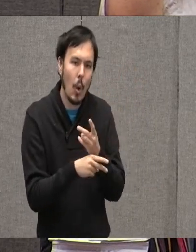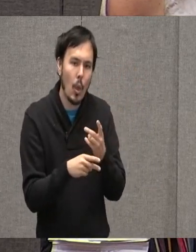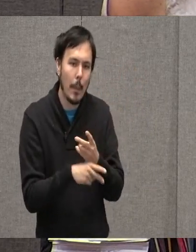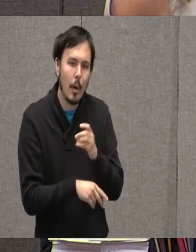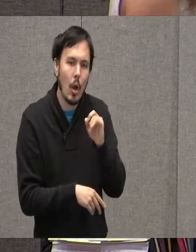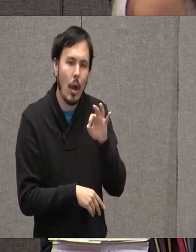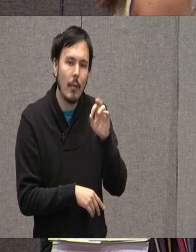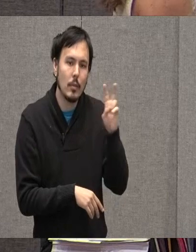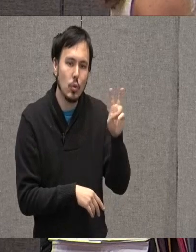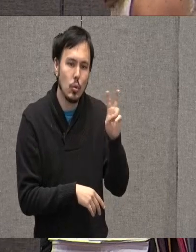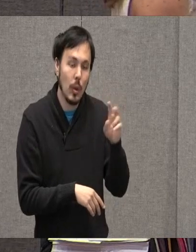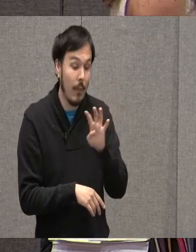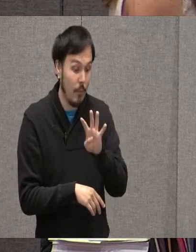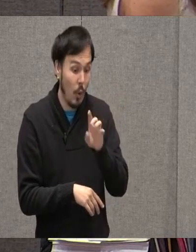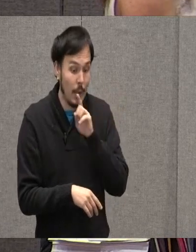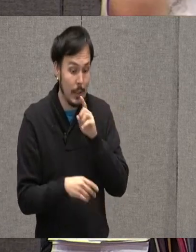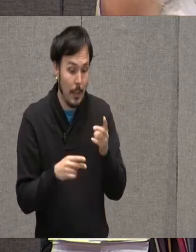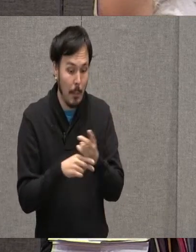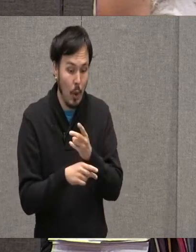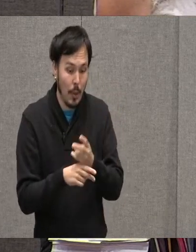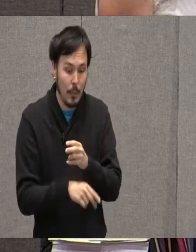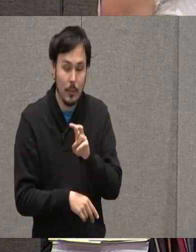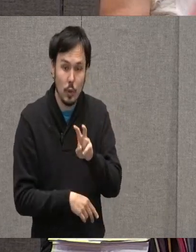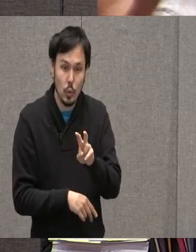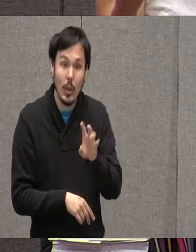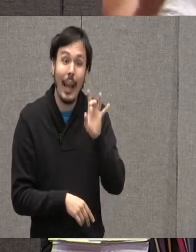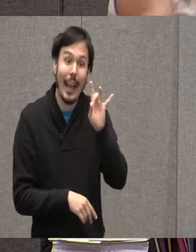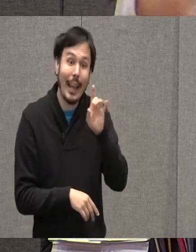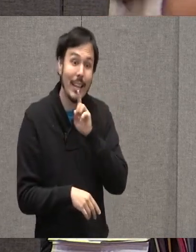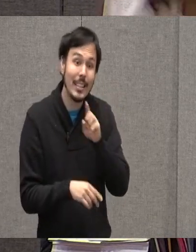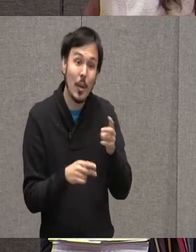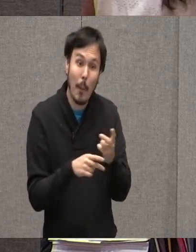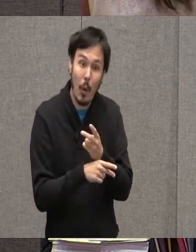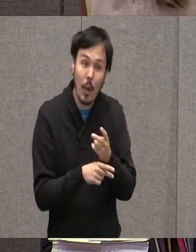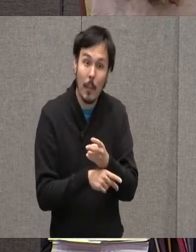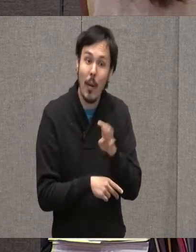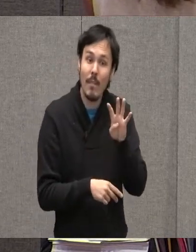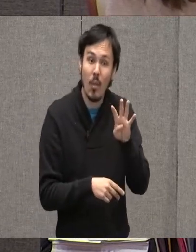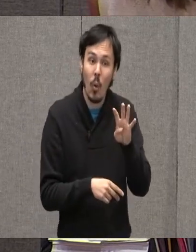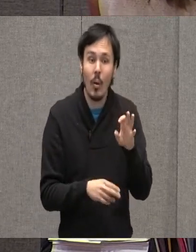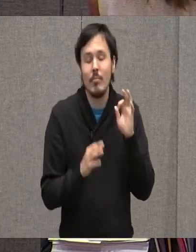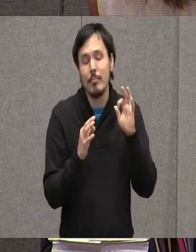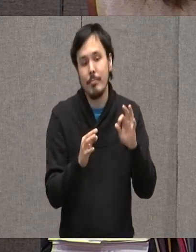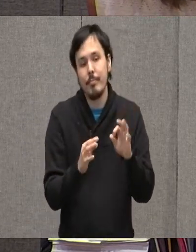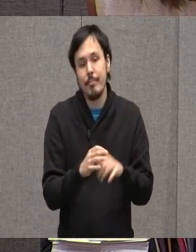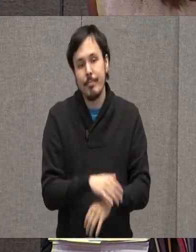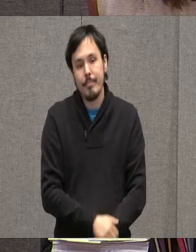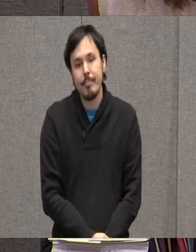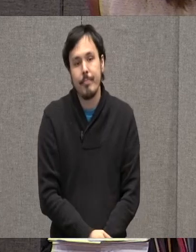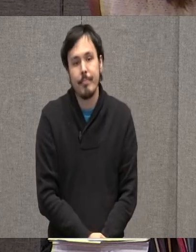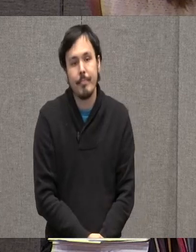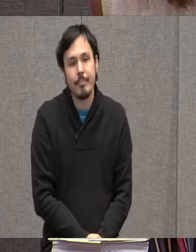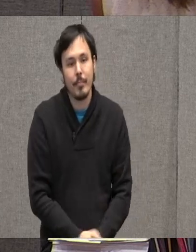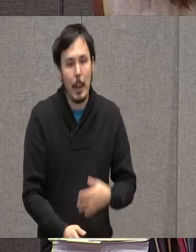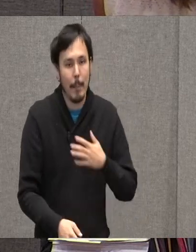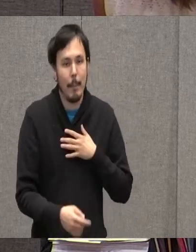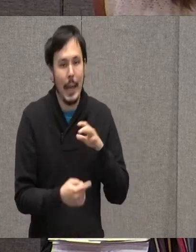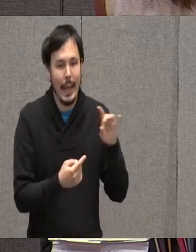eight is a multiple of four, perfect. So if I have here my eights.